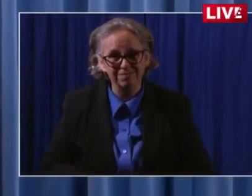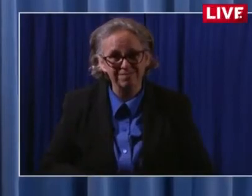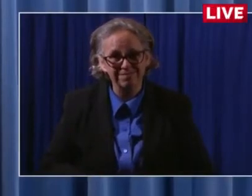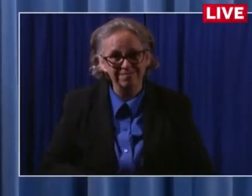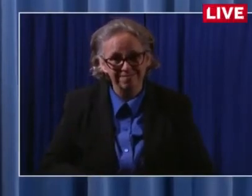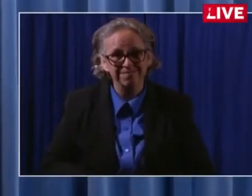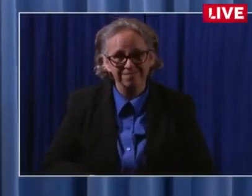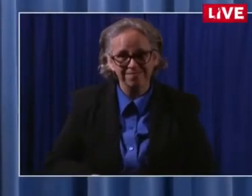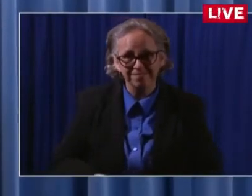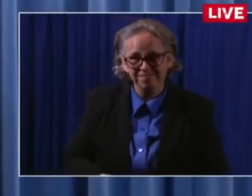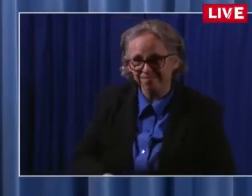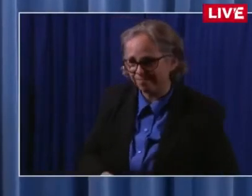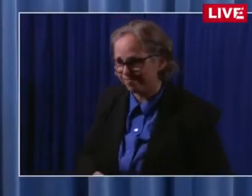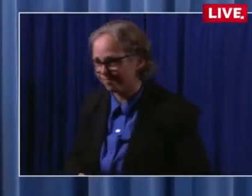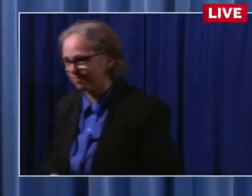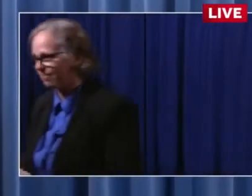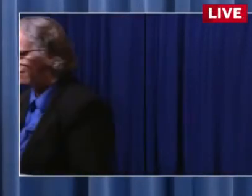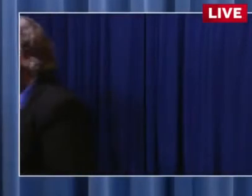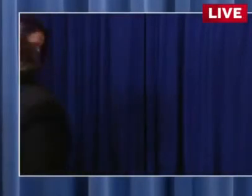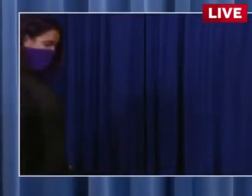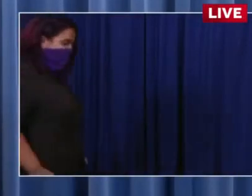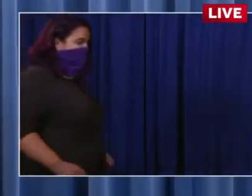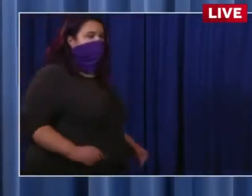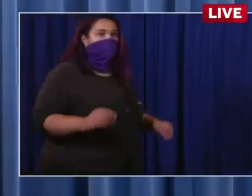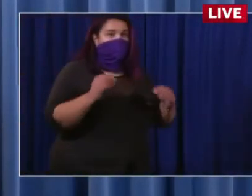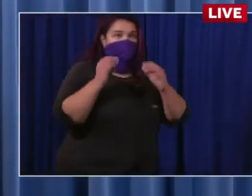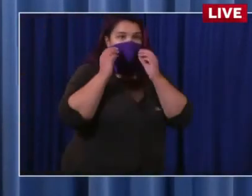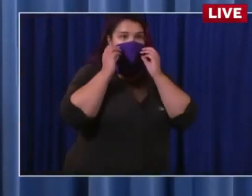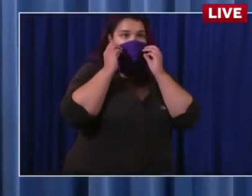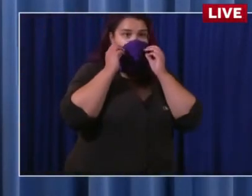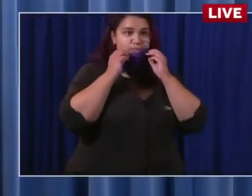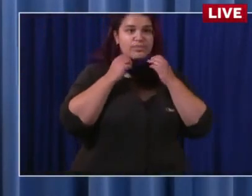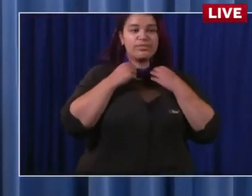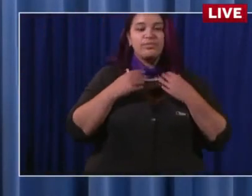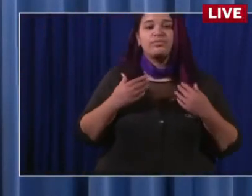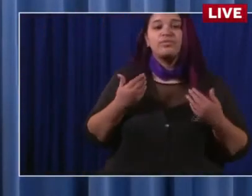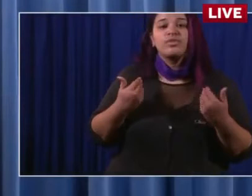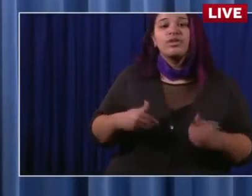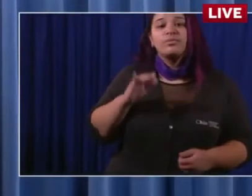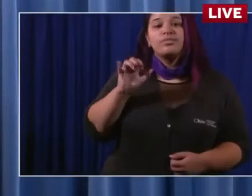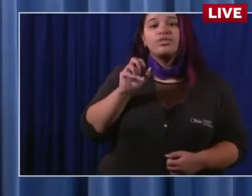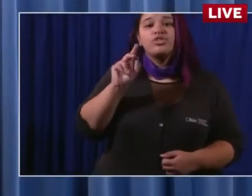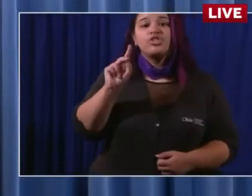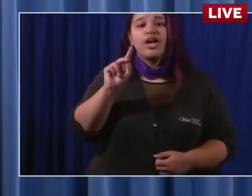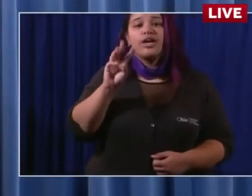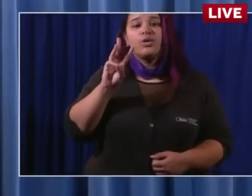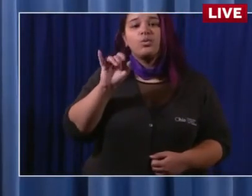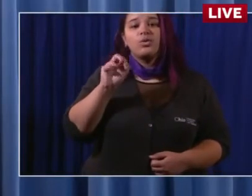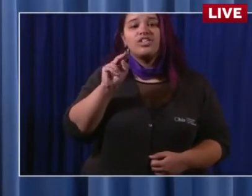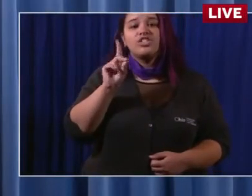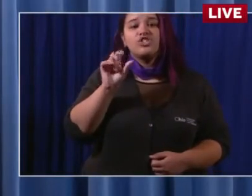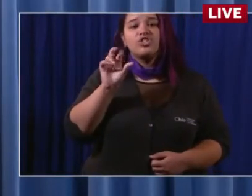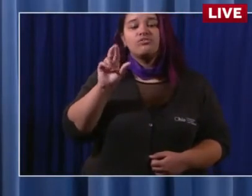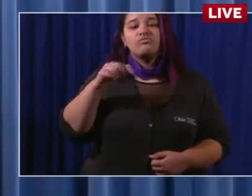SO THAT IS WHY WE DID IT. THANK YOU, GOVERNOR.